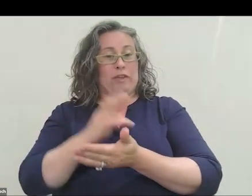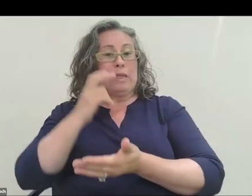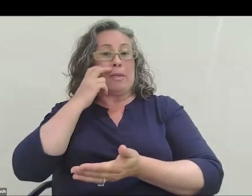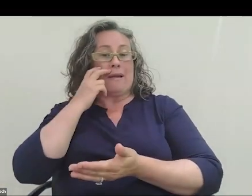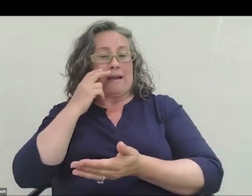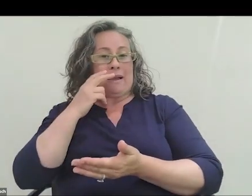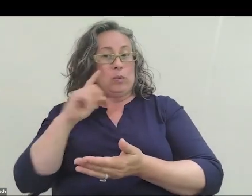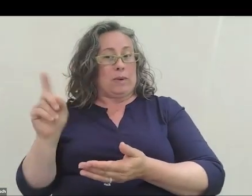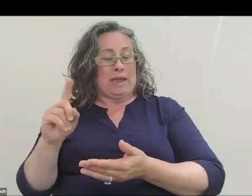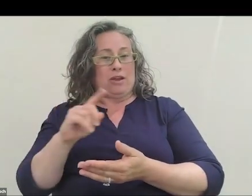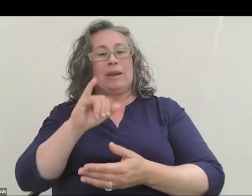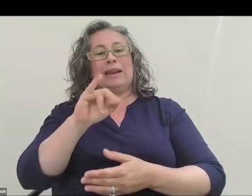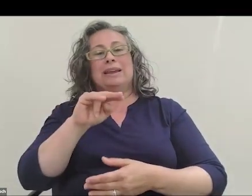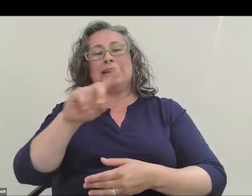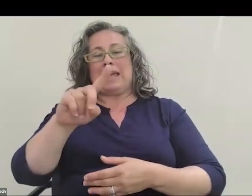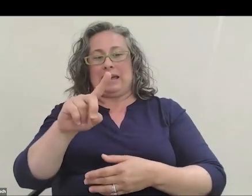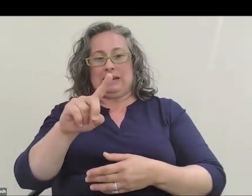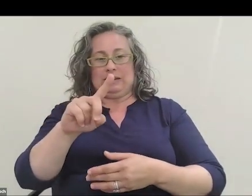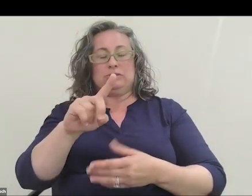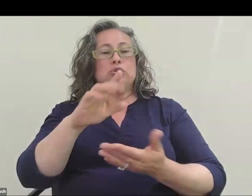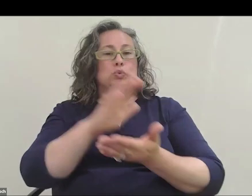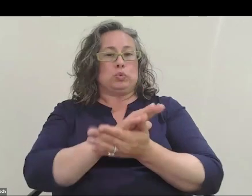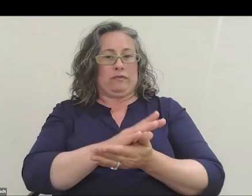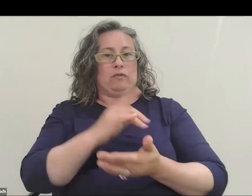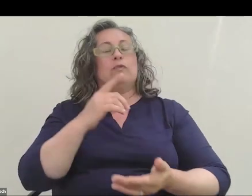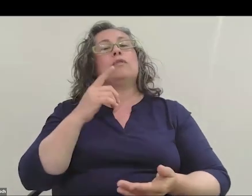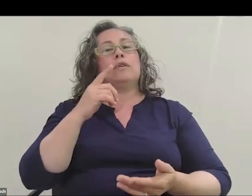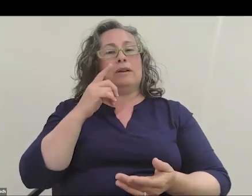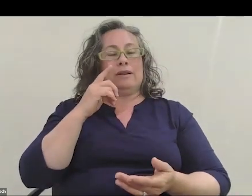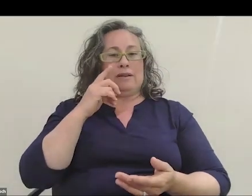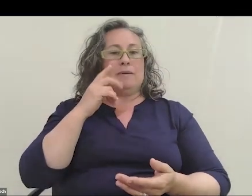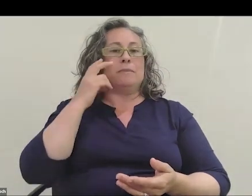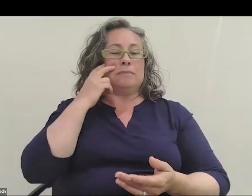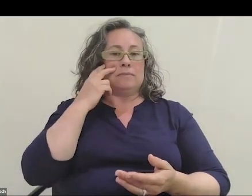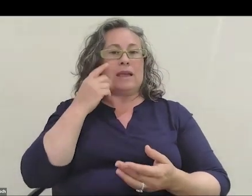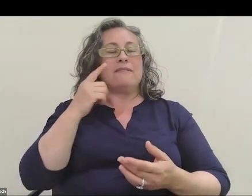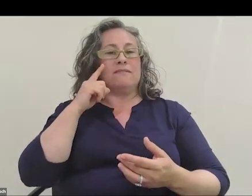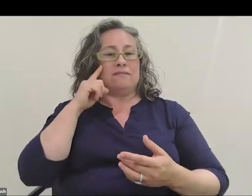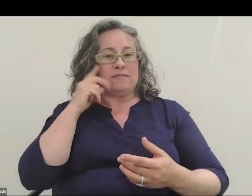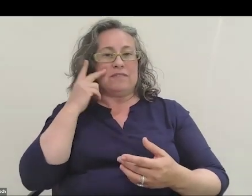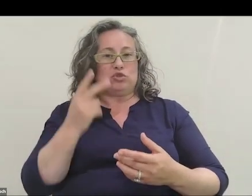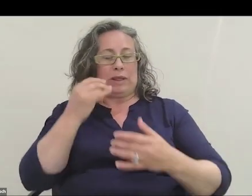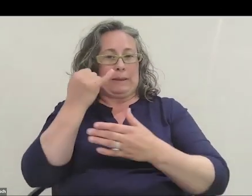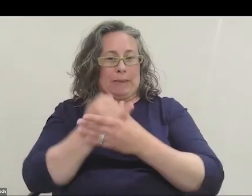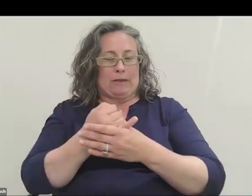was the Indiana School for the Blind and Visually Impaired, or ISBVI. They had 10 printers and made student